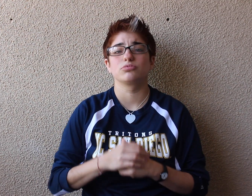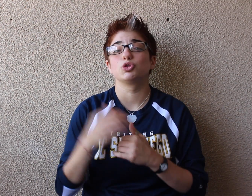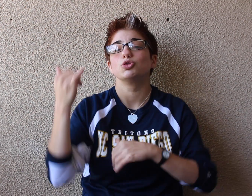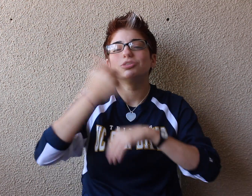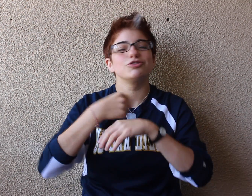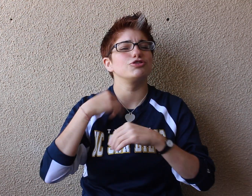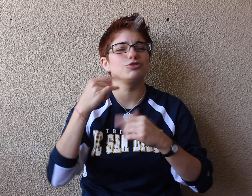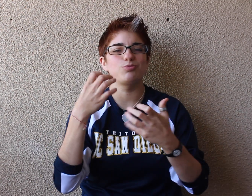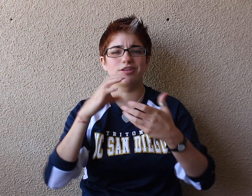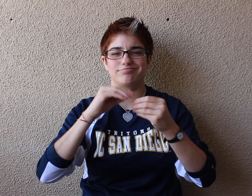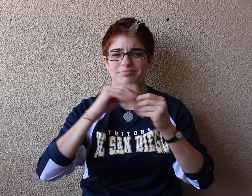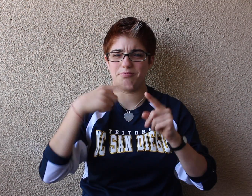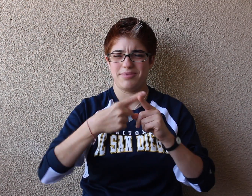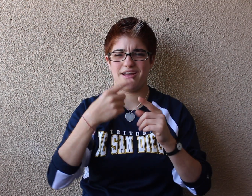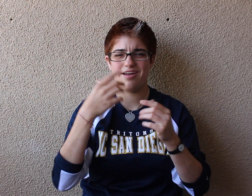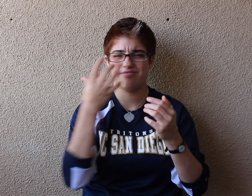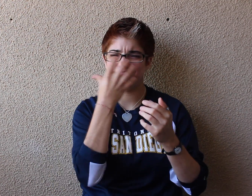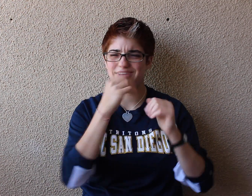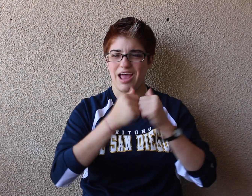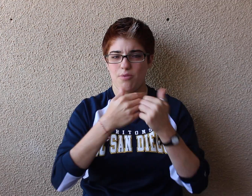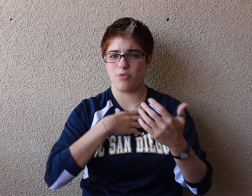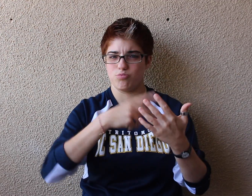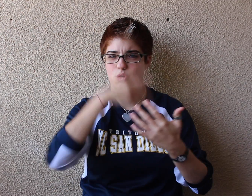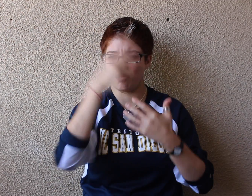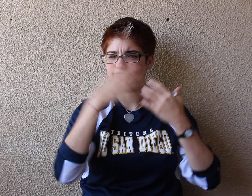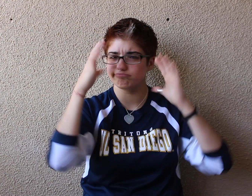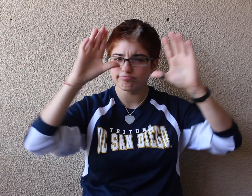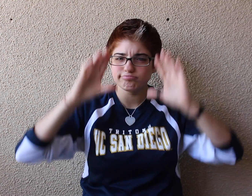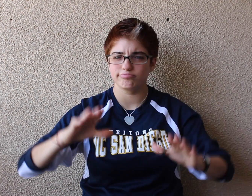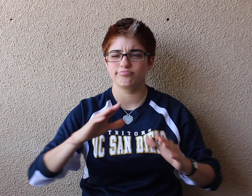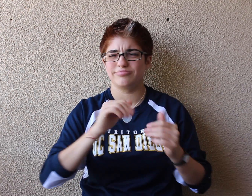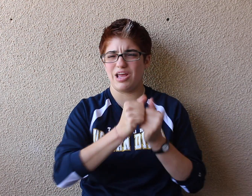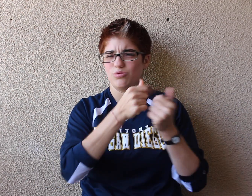The point of this vlog is just to explain how my program is astounding,